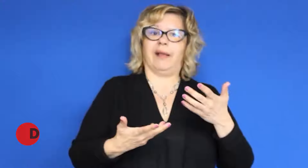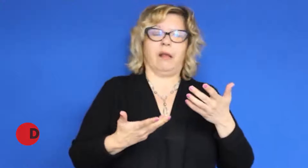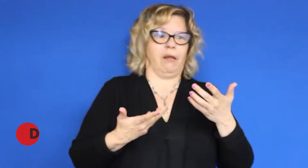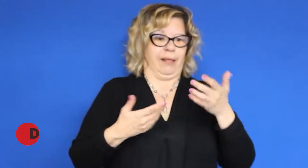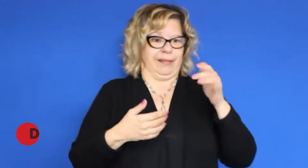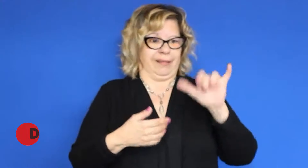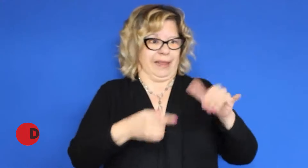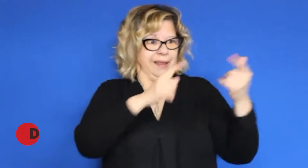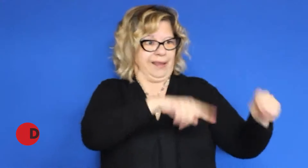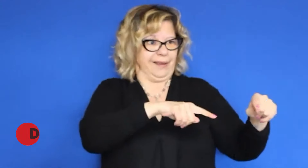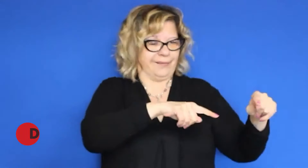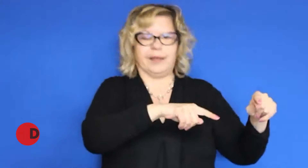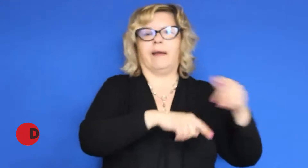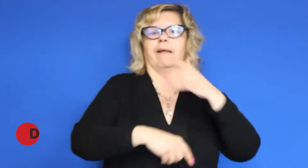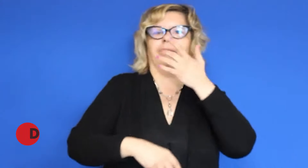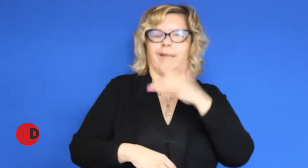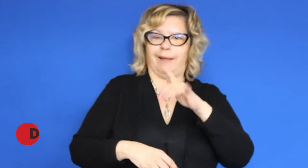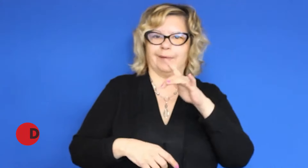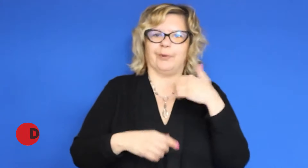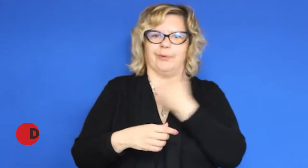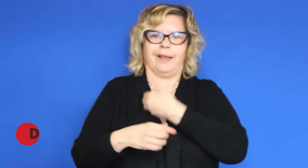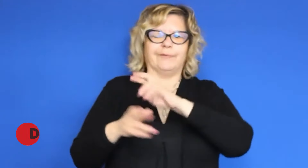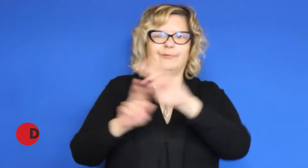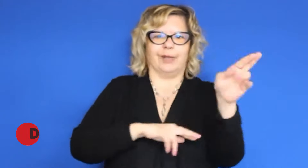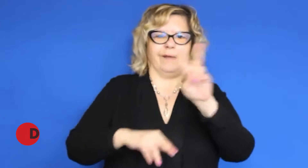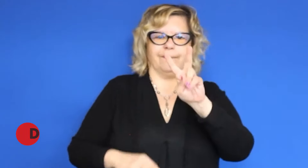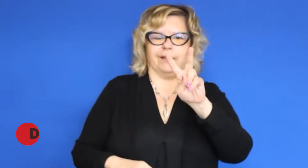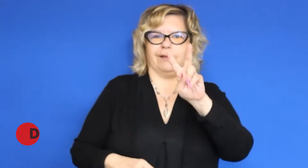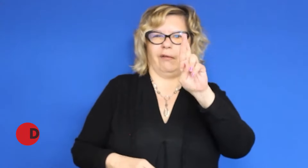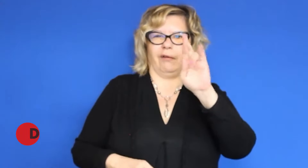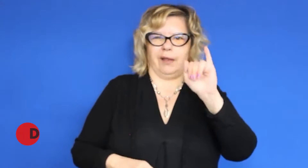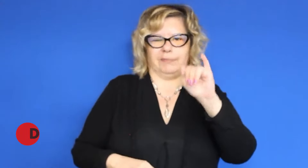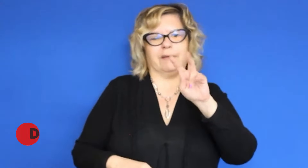With that happening, we were lucky that we already had VRI,